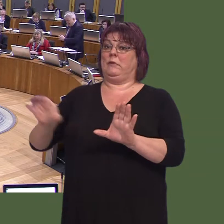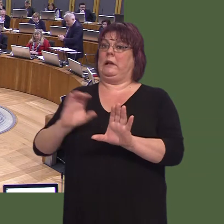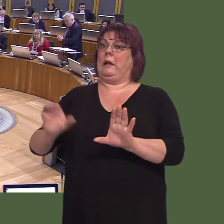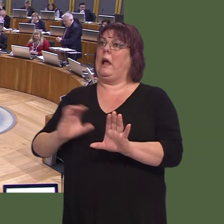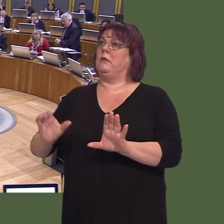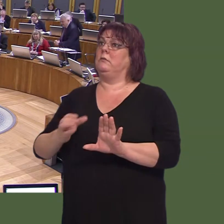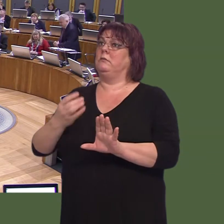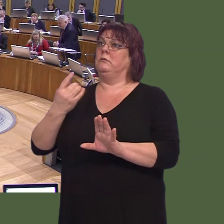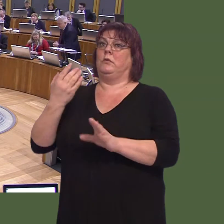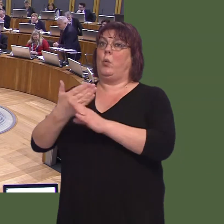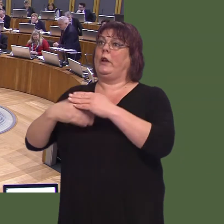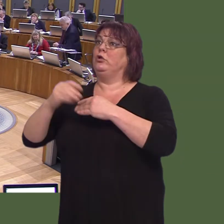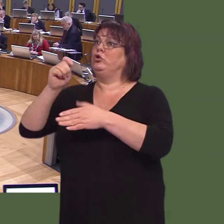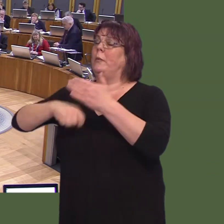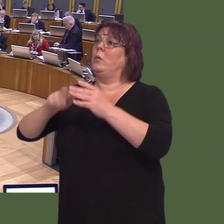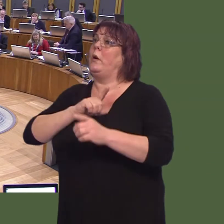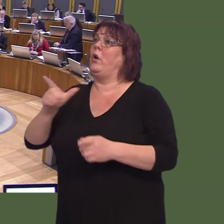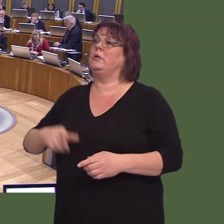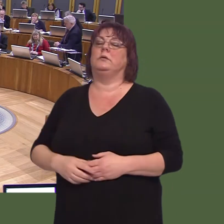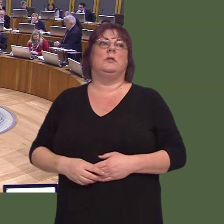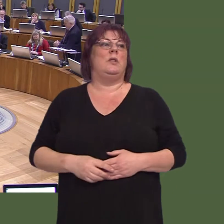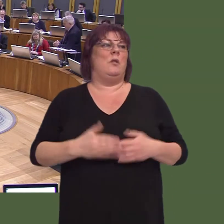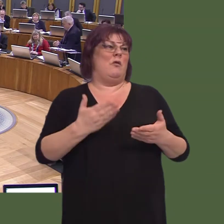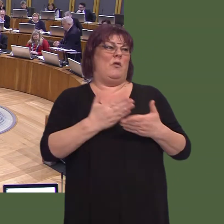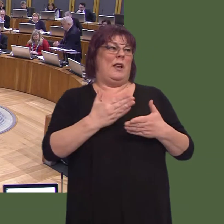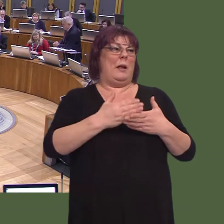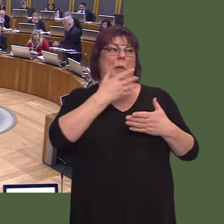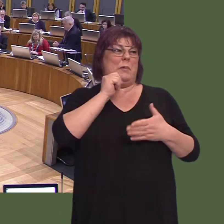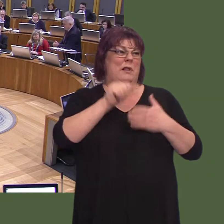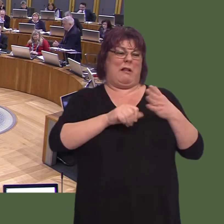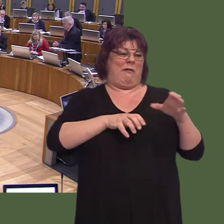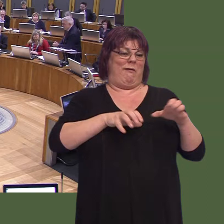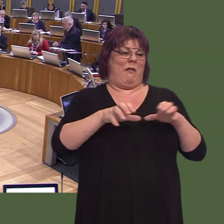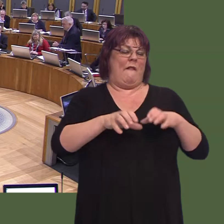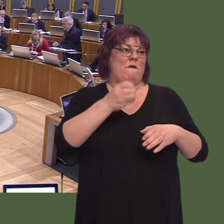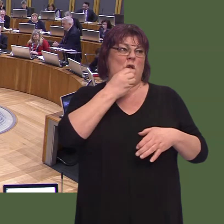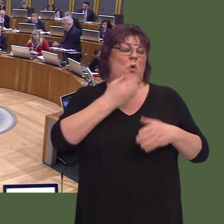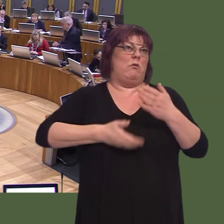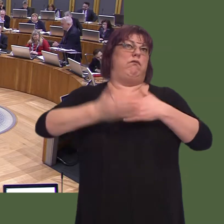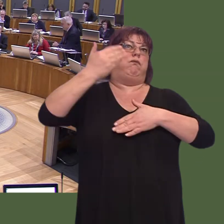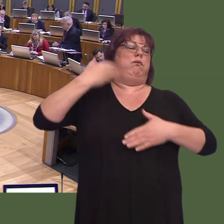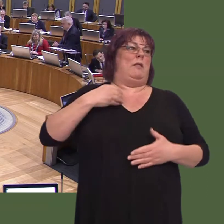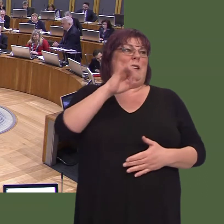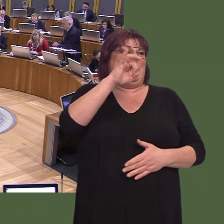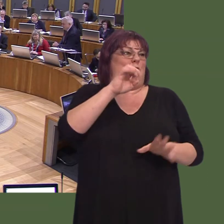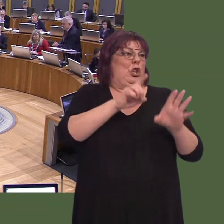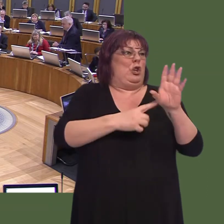In reality, shoplifting increased when self-service was introduced, probably about 17 years ago, into supermarkets.